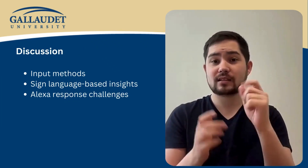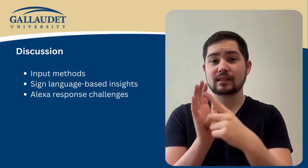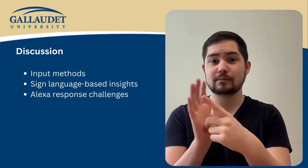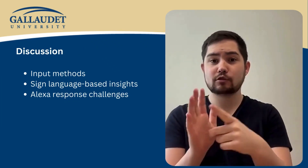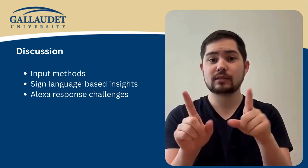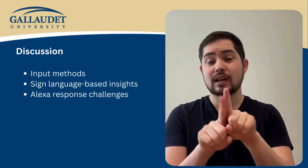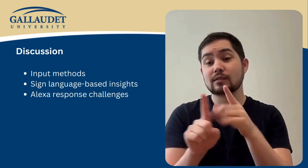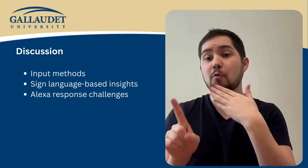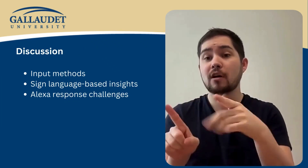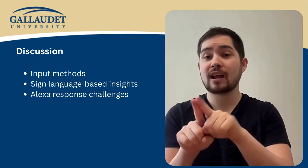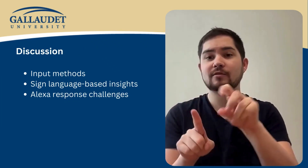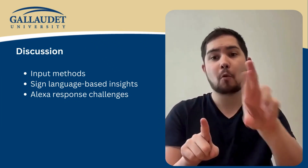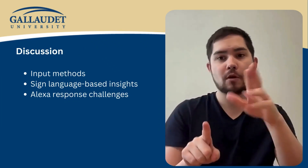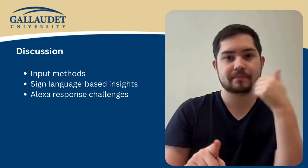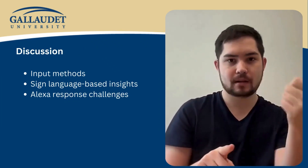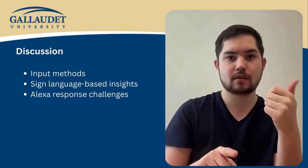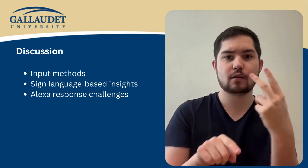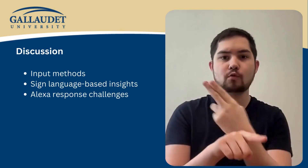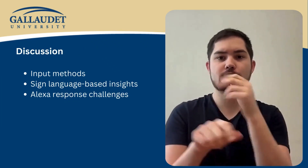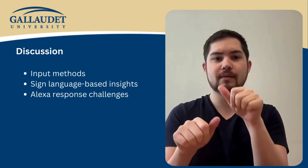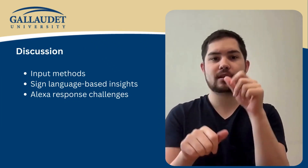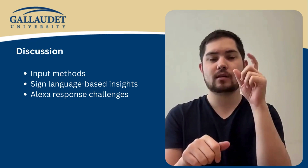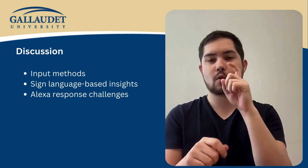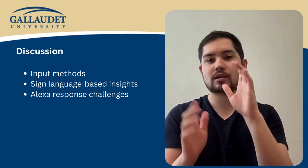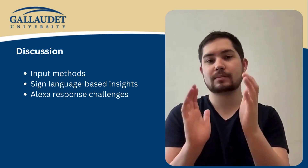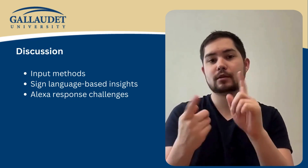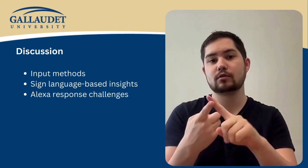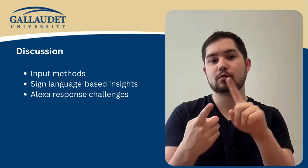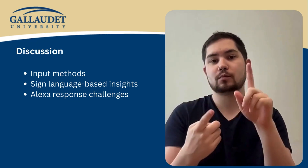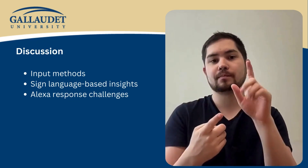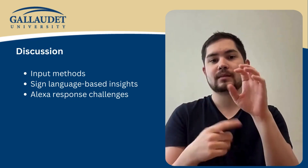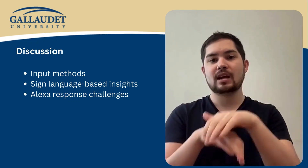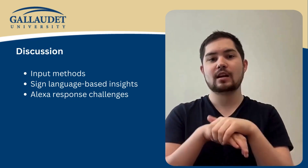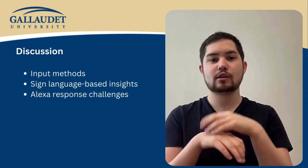Our findings suggest that ASL to Alexa demonstrates as well as or